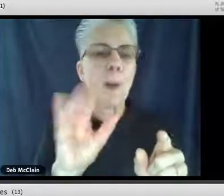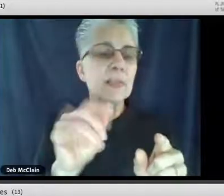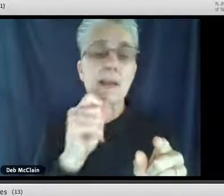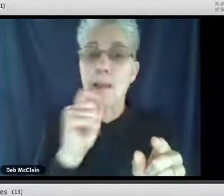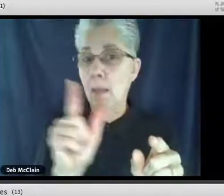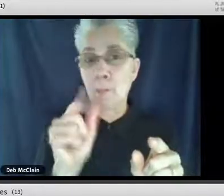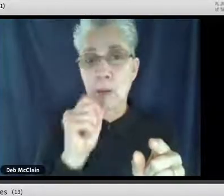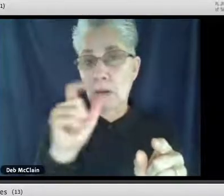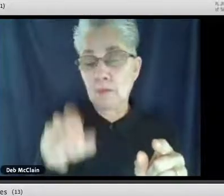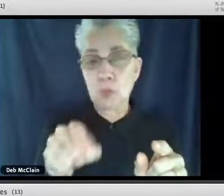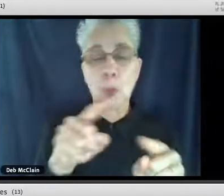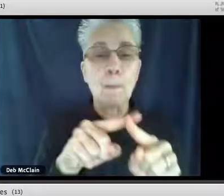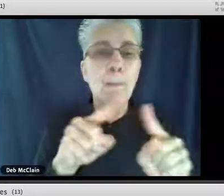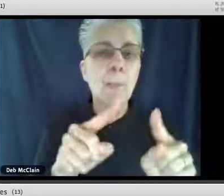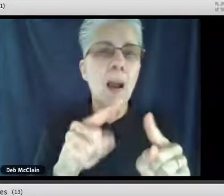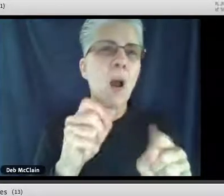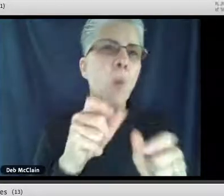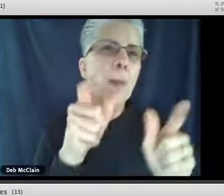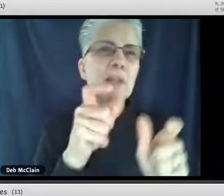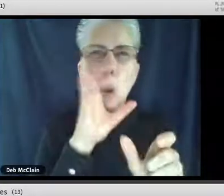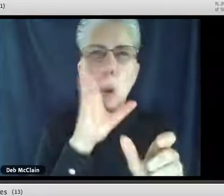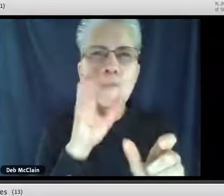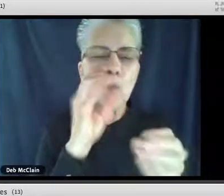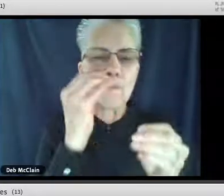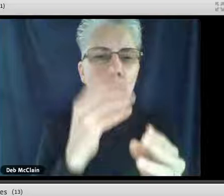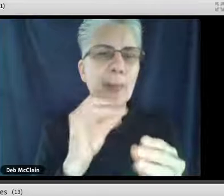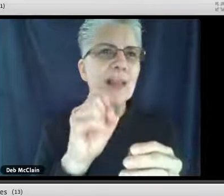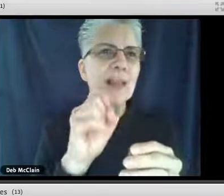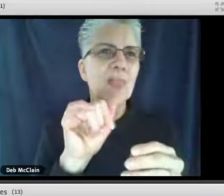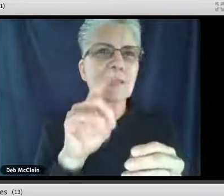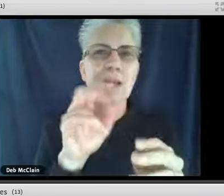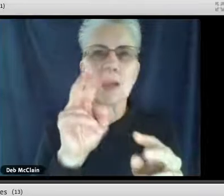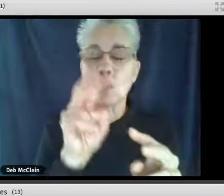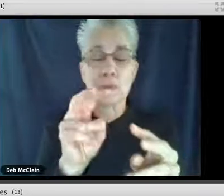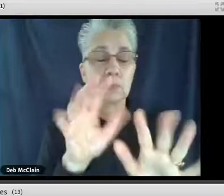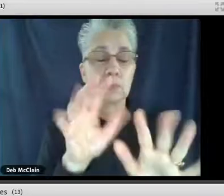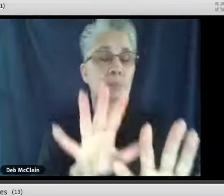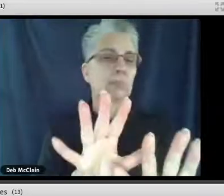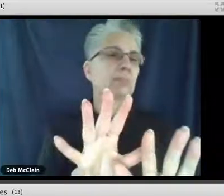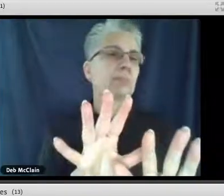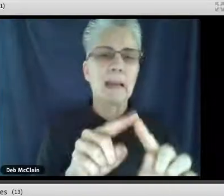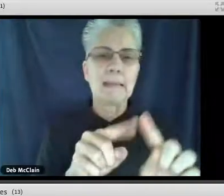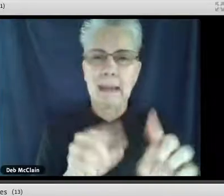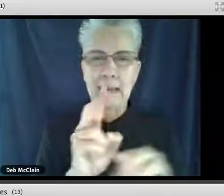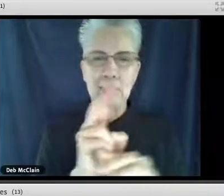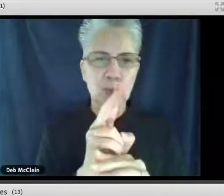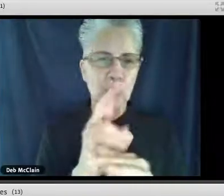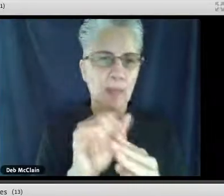just a website when you were looking for information, and the site, like... You just looked at it and went, "Oh, my gosh. I can't even," and you left?